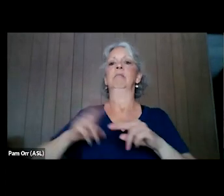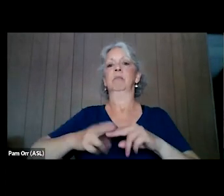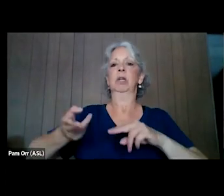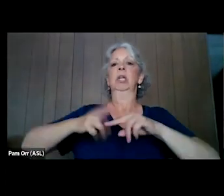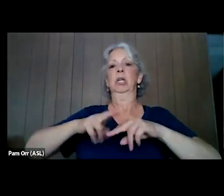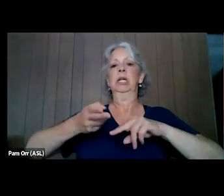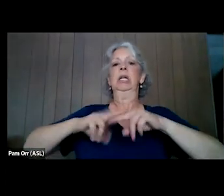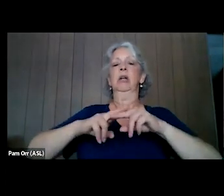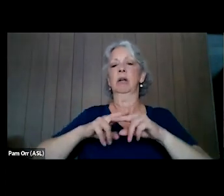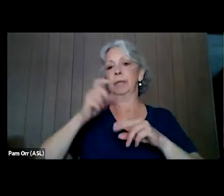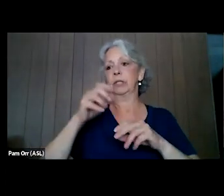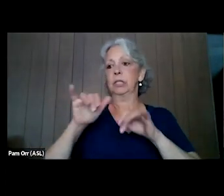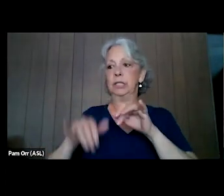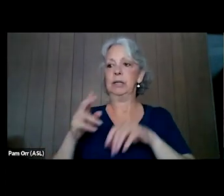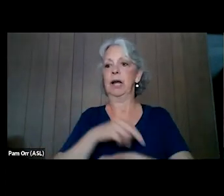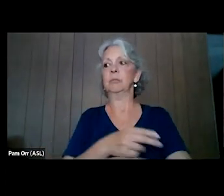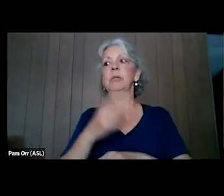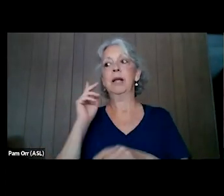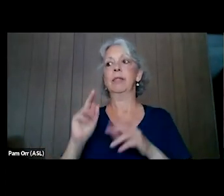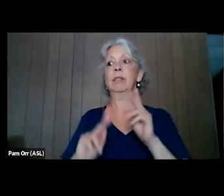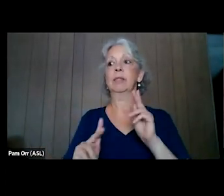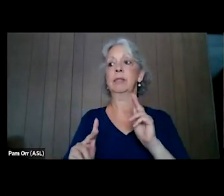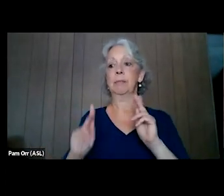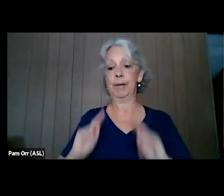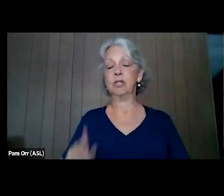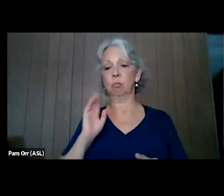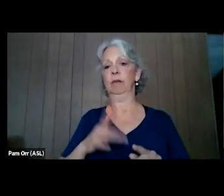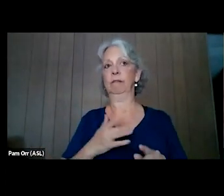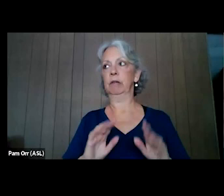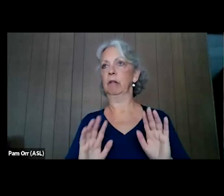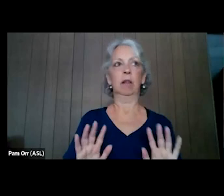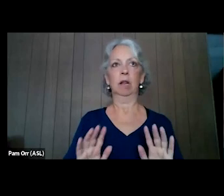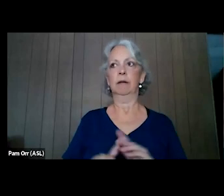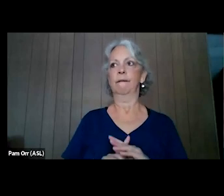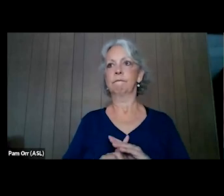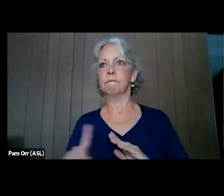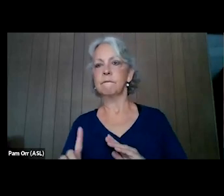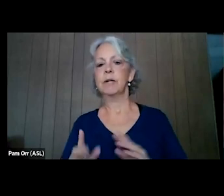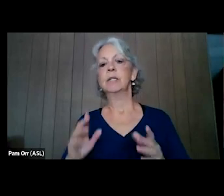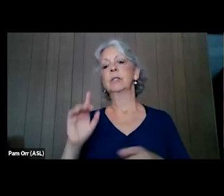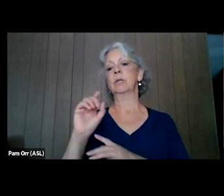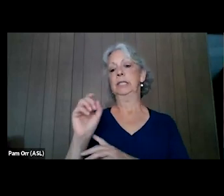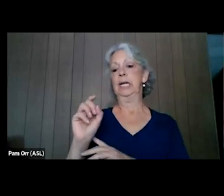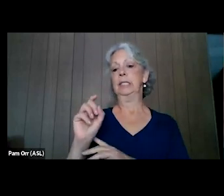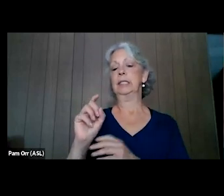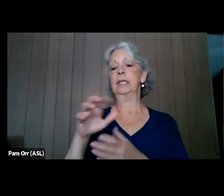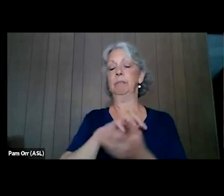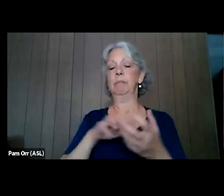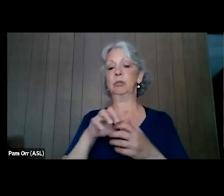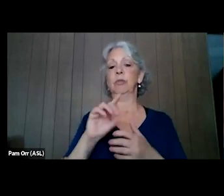and it's gonna be really hard for that patient to stay. And so I think that, you know, xylazine in the drug supply just begs furthermore for a continuation